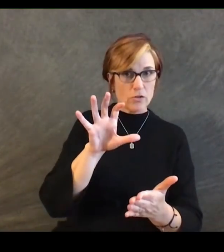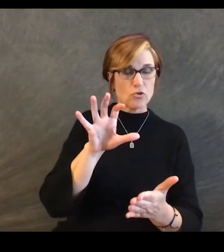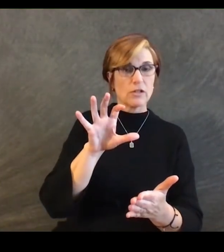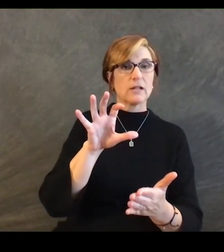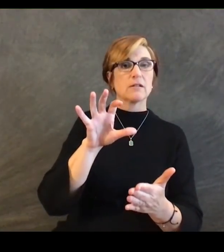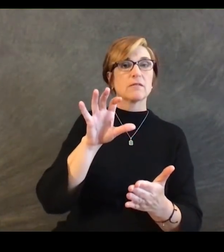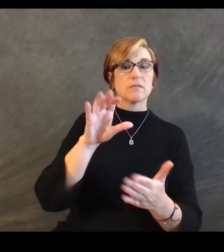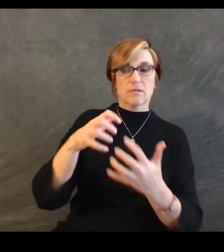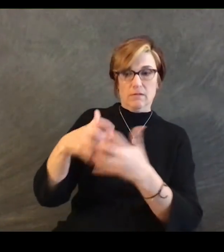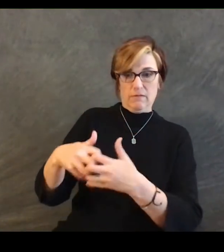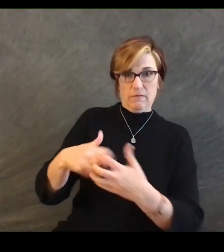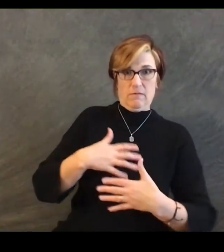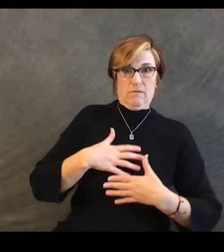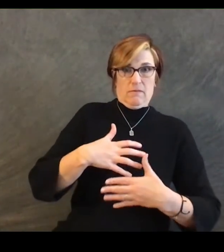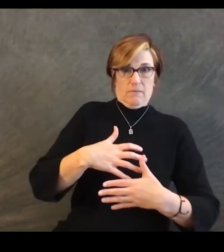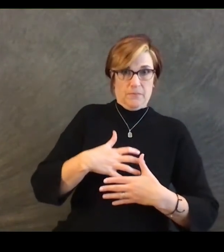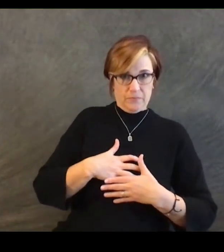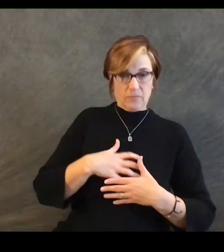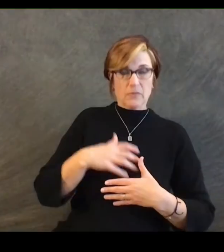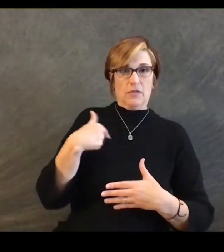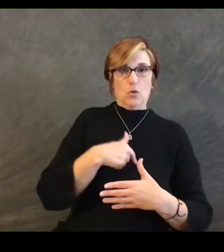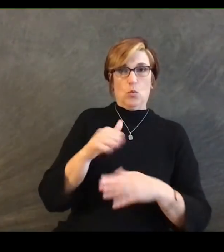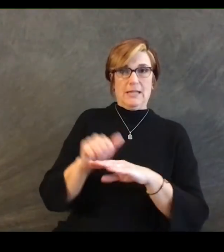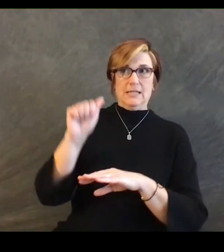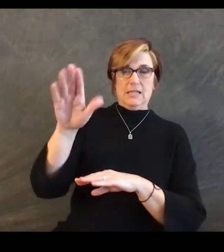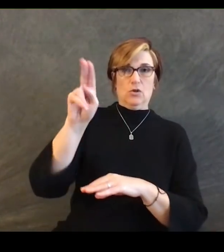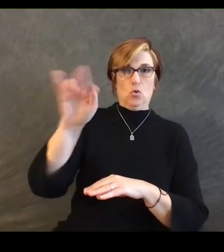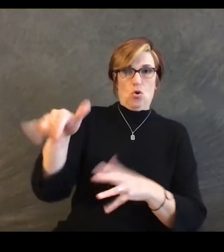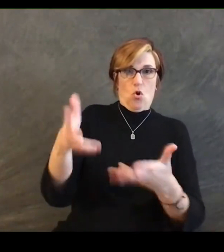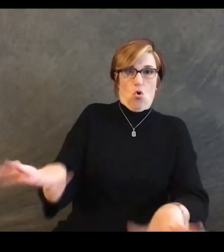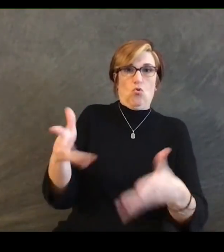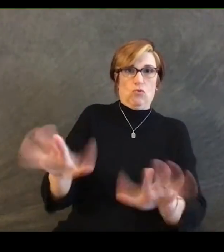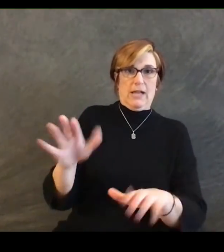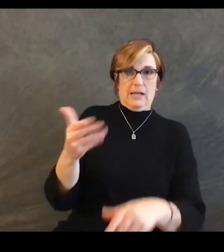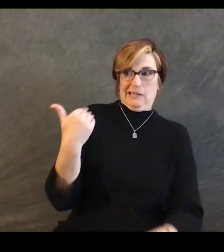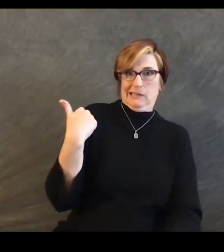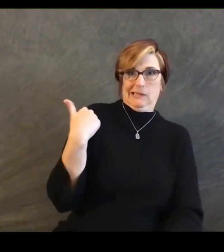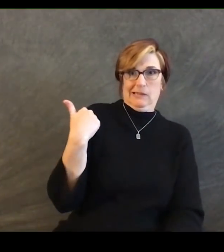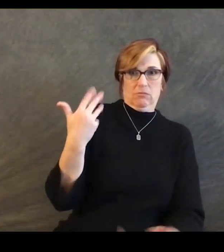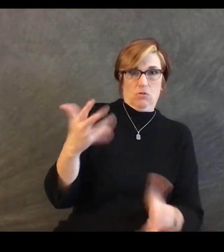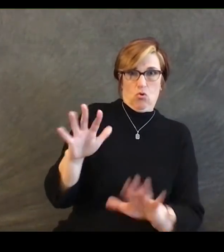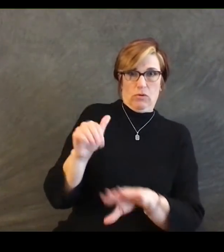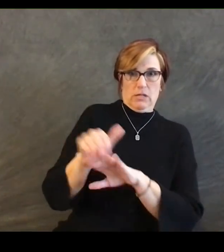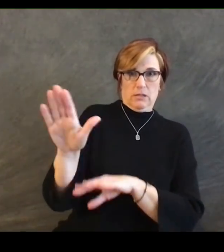directed to the state of New York we just want people that are working on the